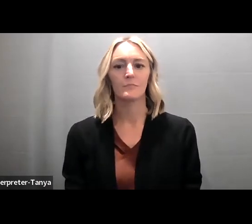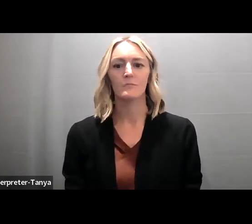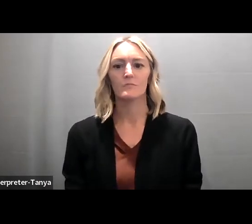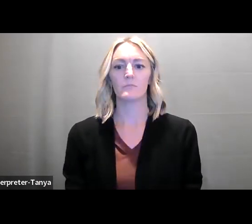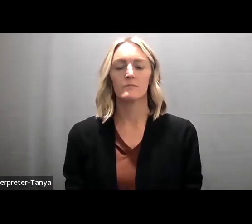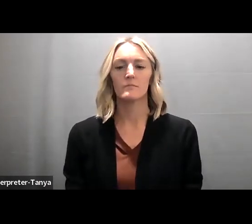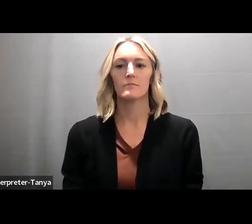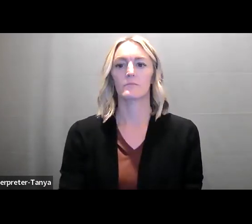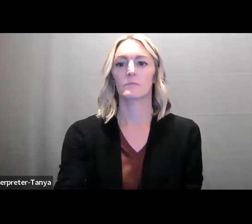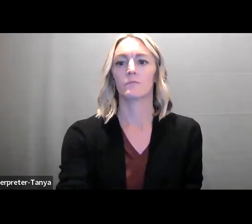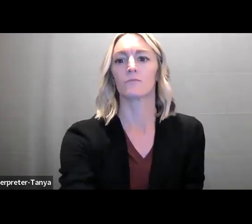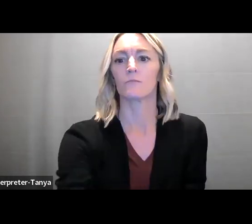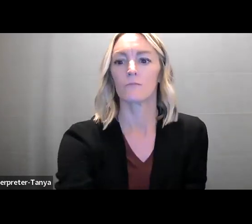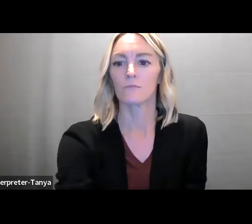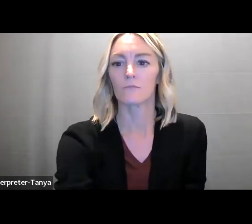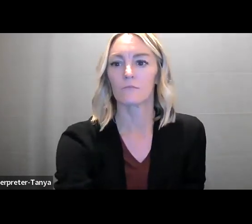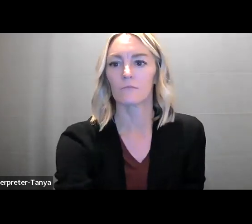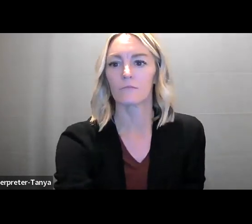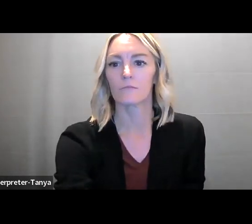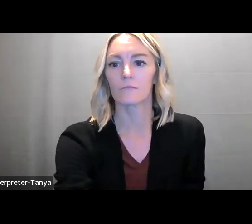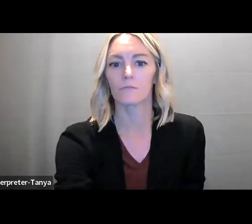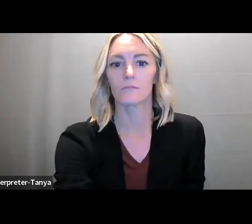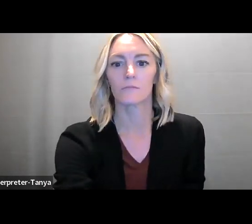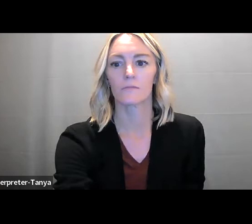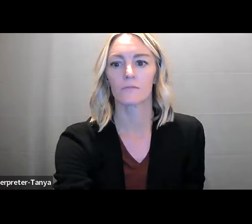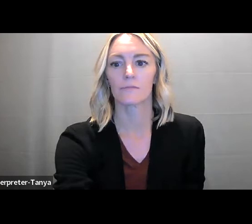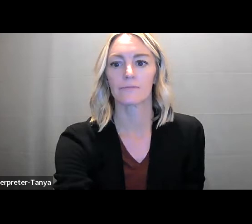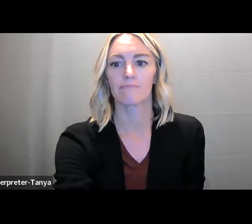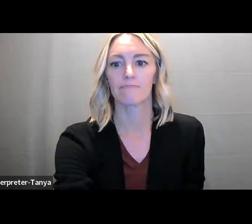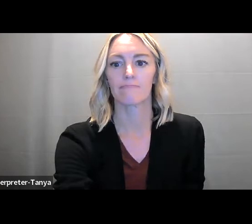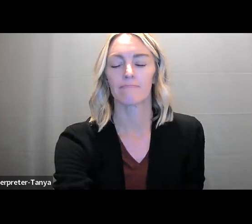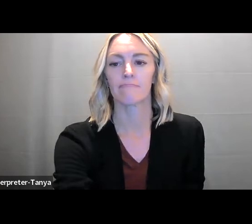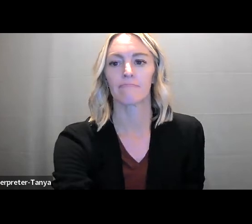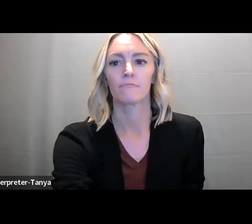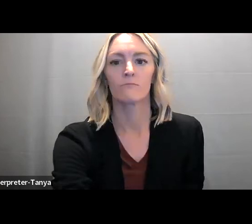Okay.